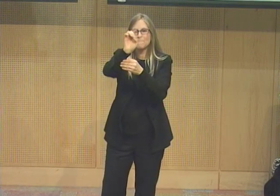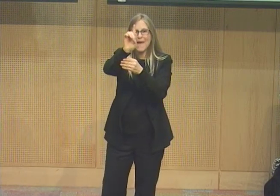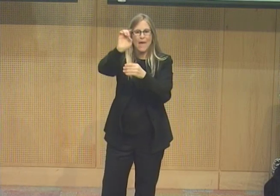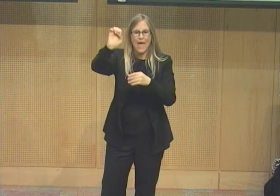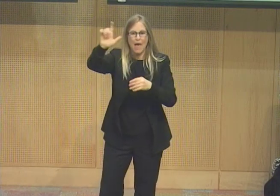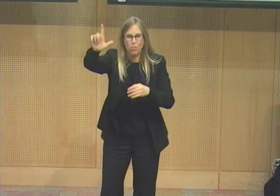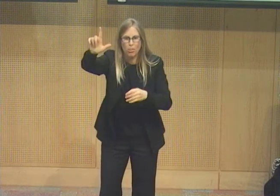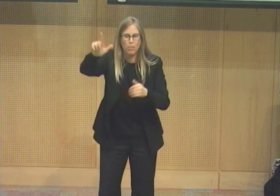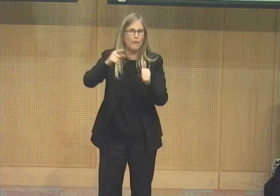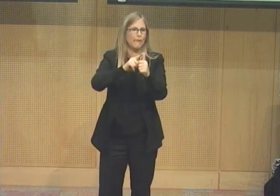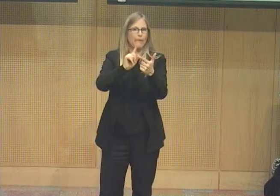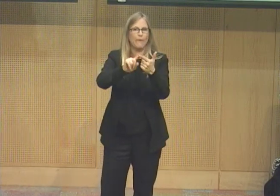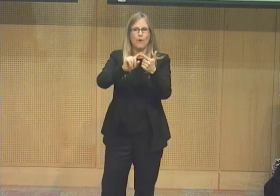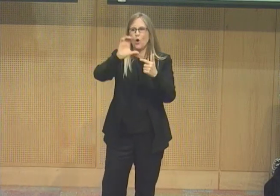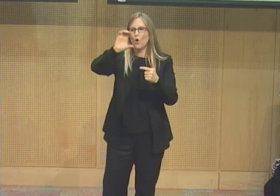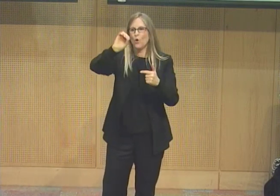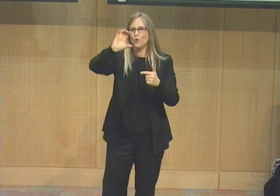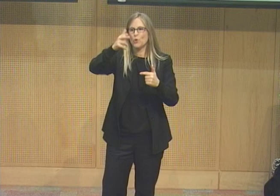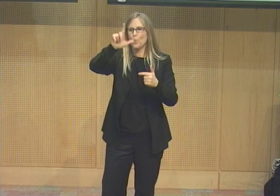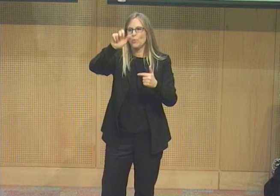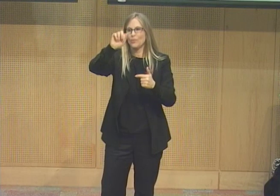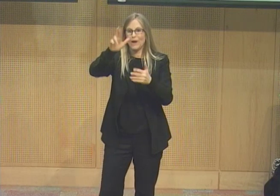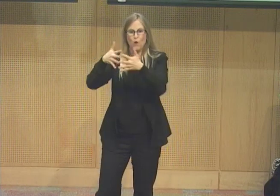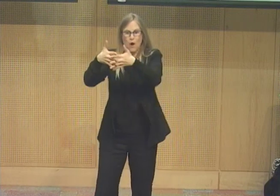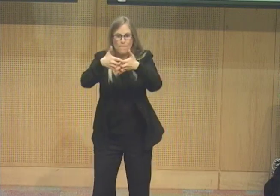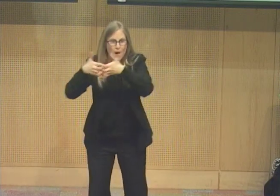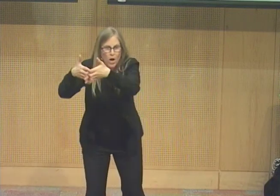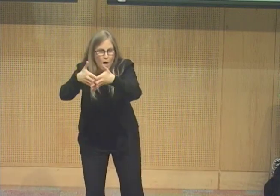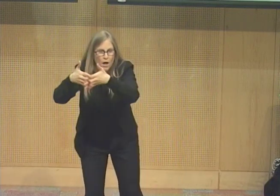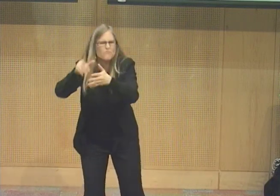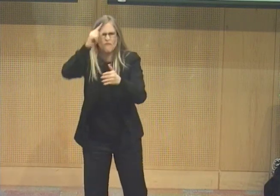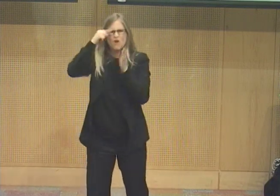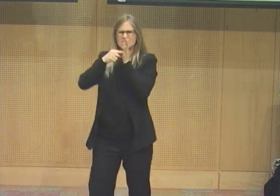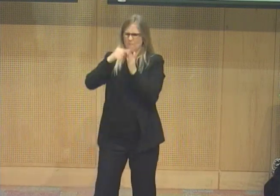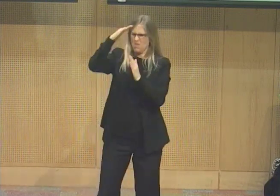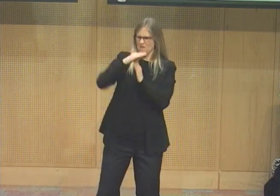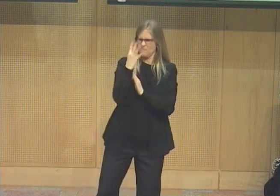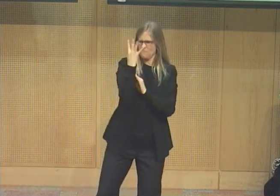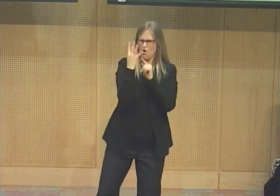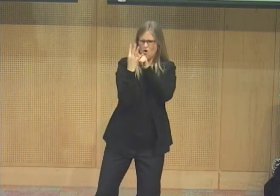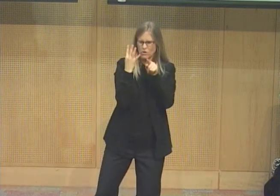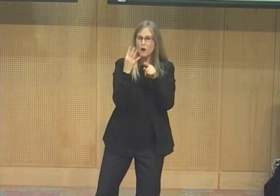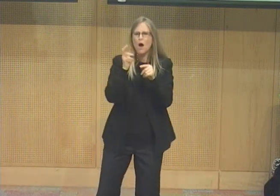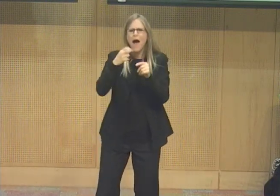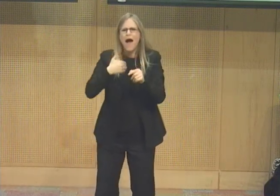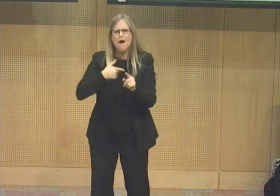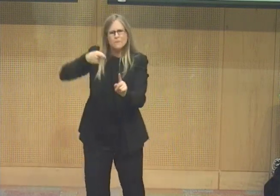MED-EL, Cochlear Americas. There were a few others.